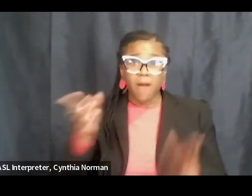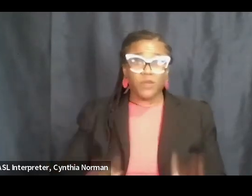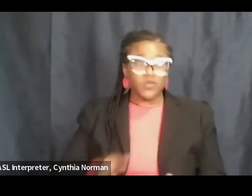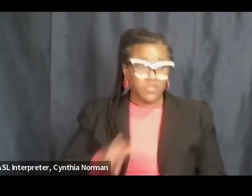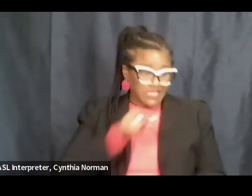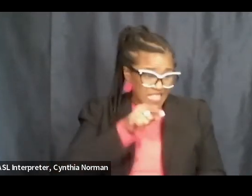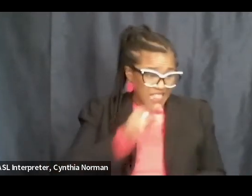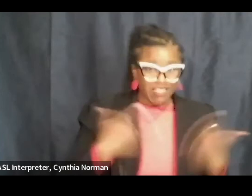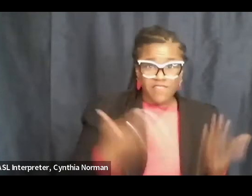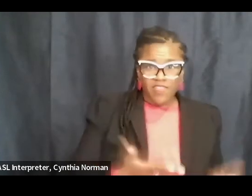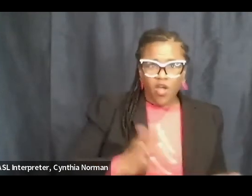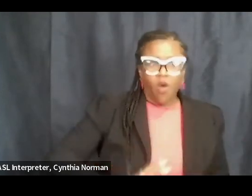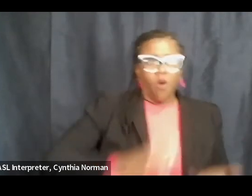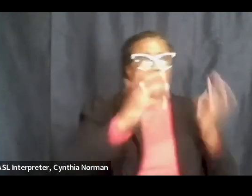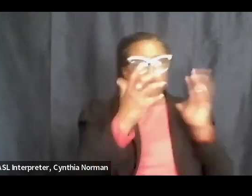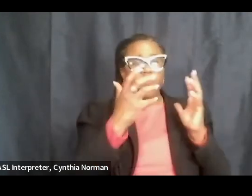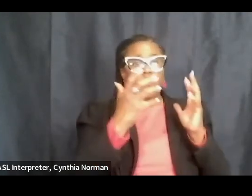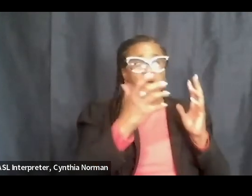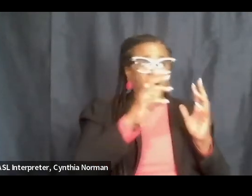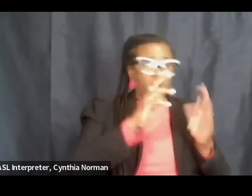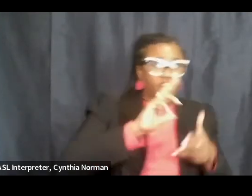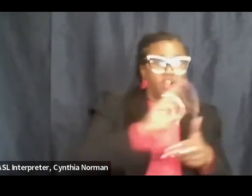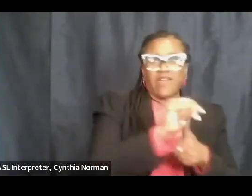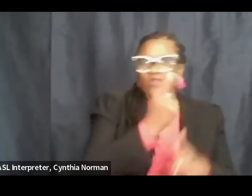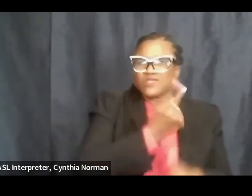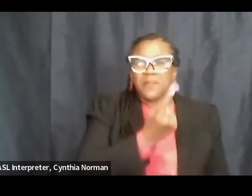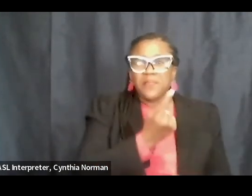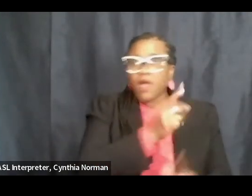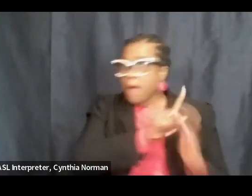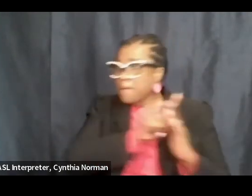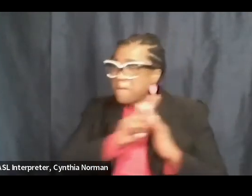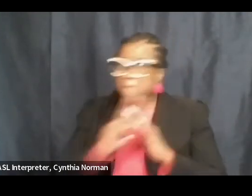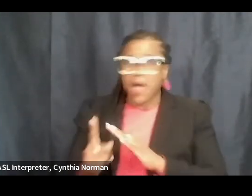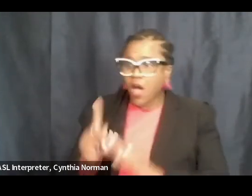and they have the support to place in one state, but it's not nearly guaranteed, this is so state centric